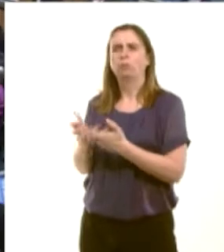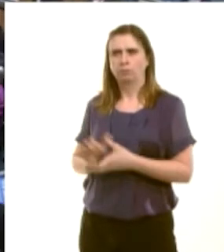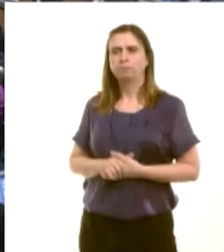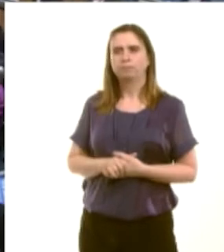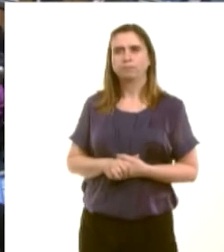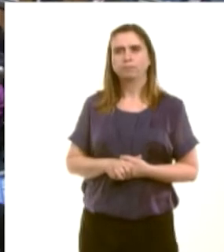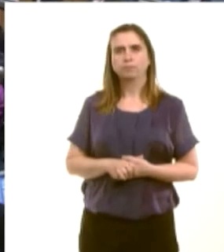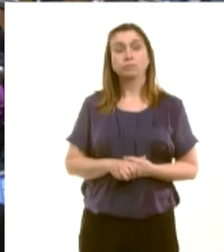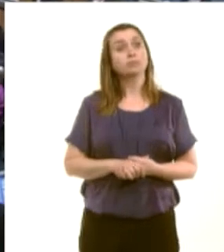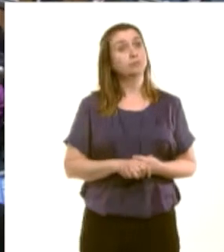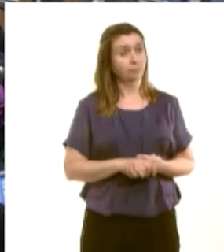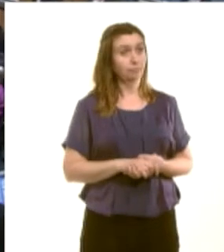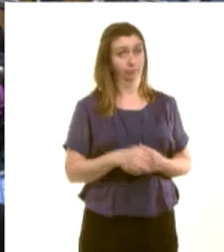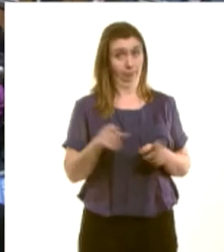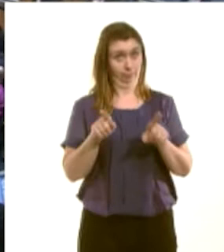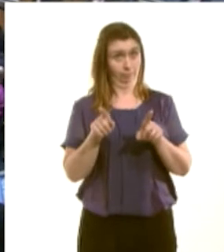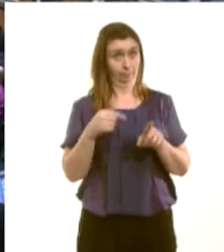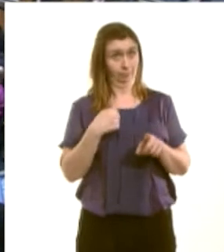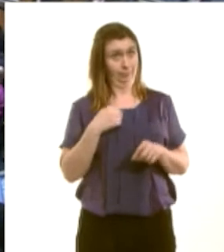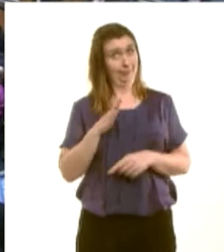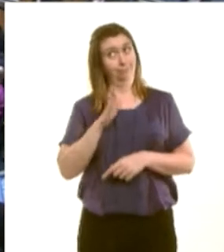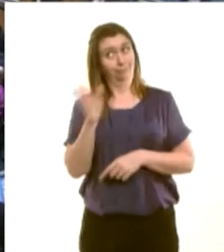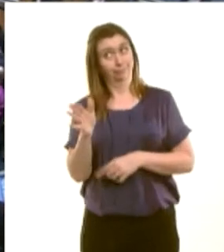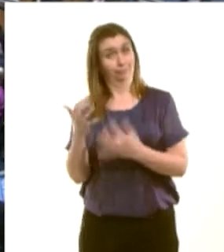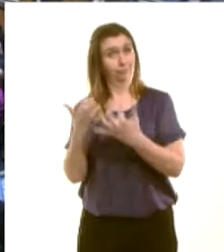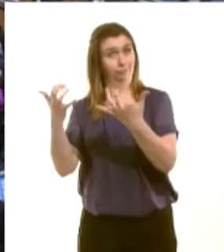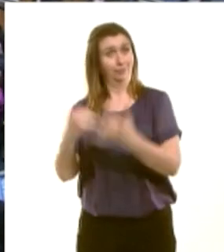Russell George: I was also at the conference myself, and the First Minister will be aware